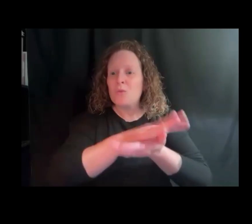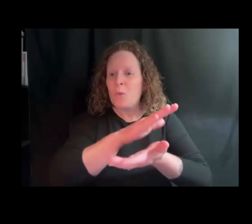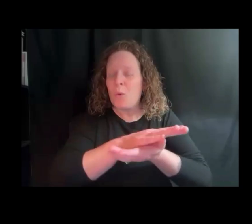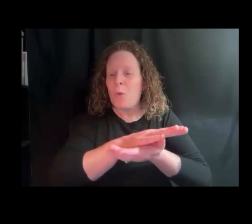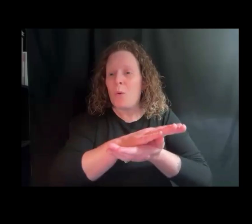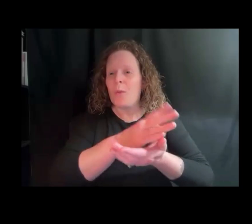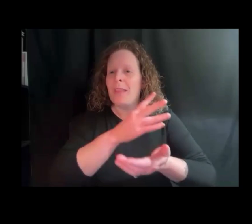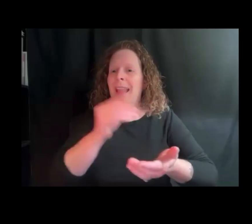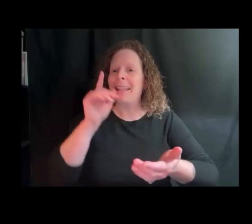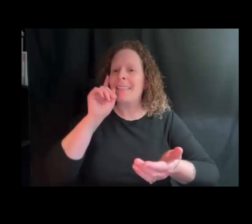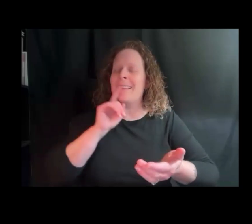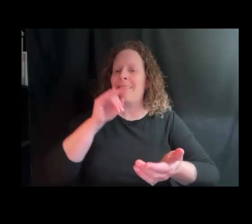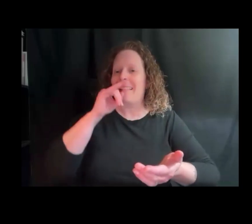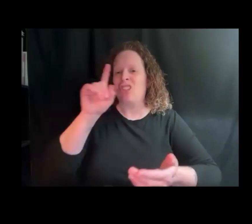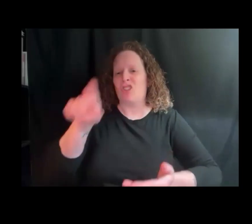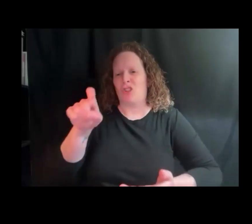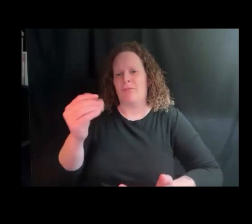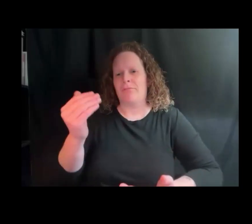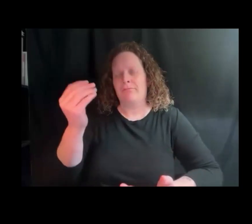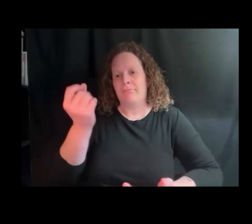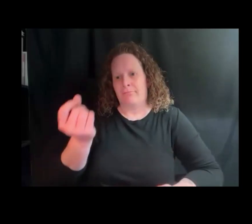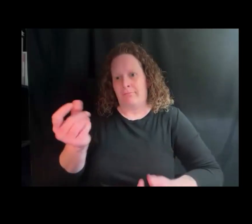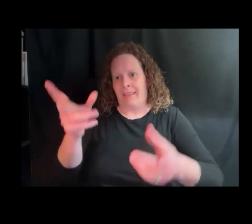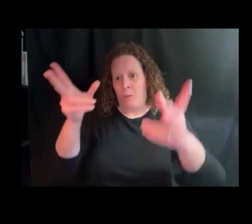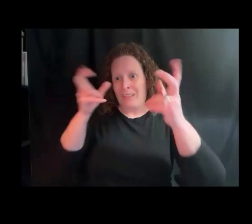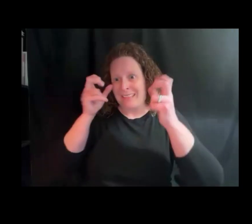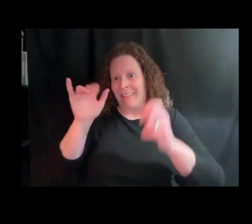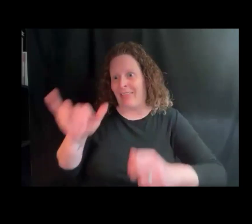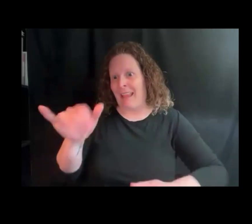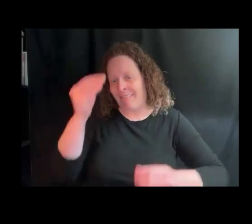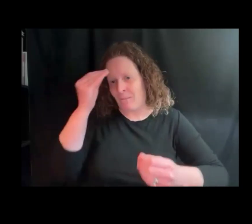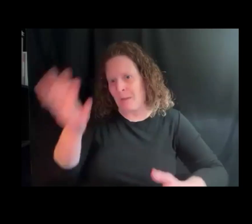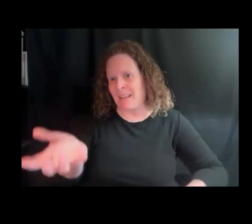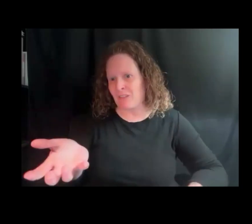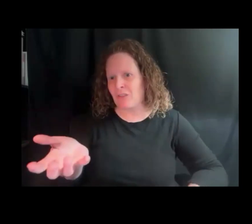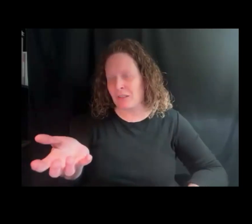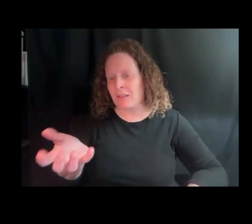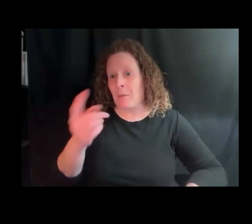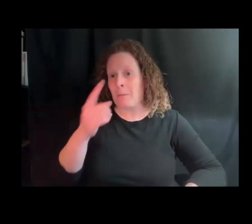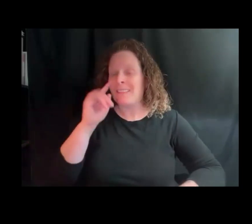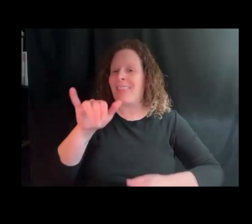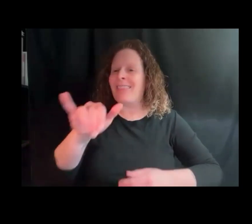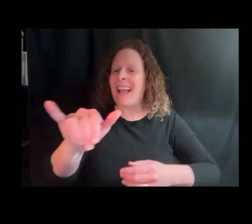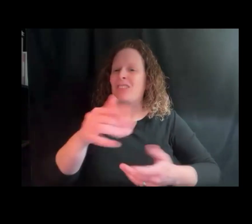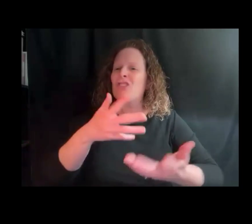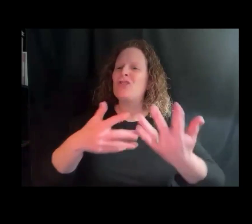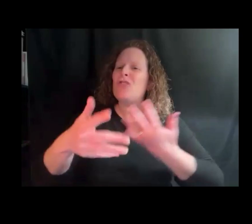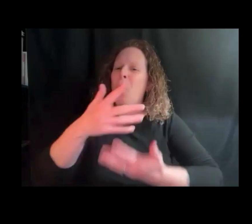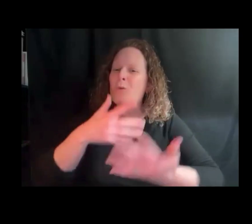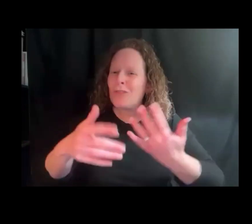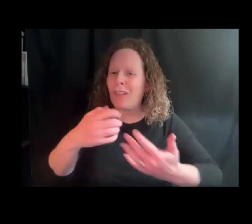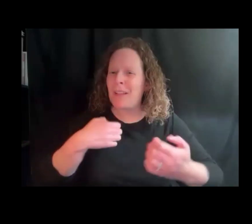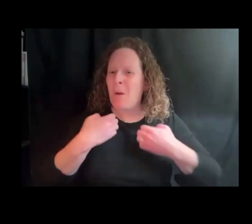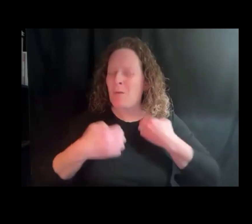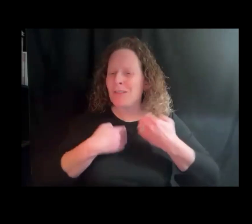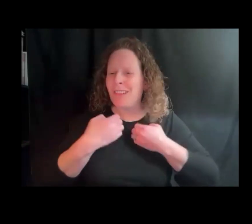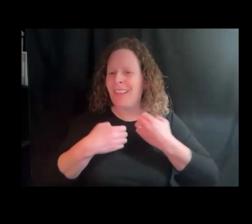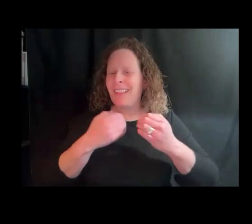all over the place all the time and those deaf kids need to be aware that those conversations are